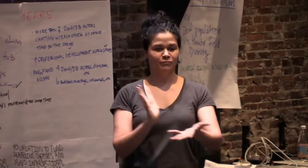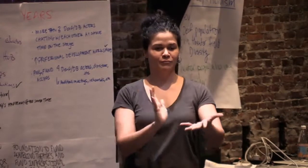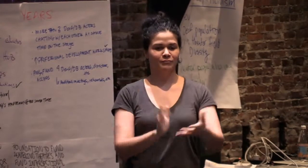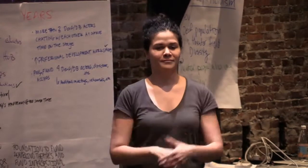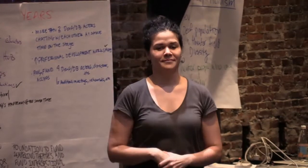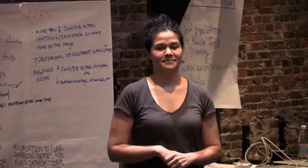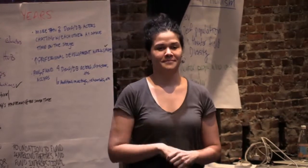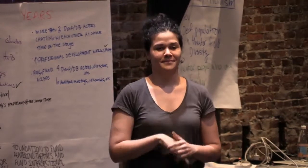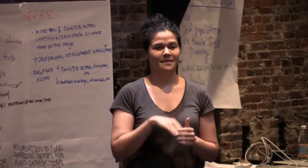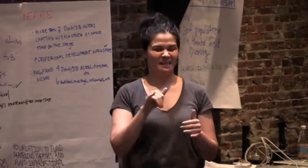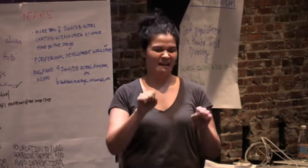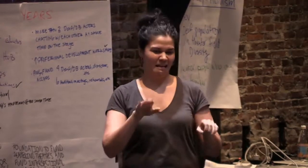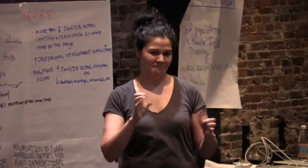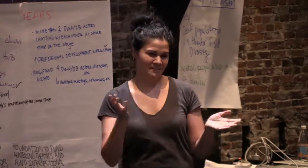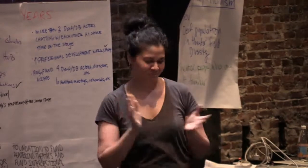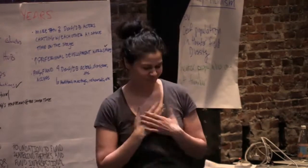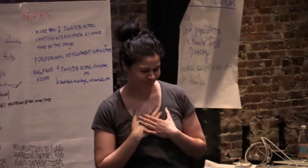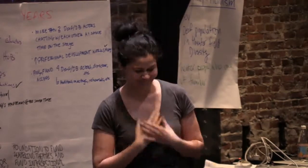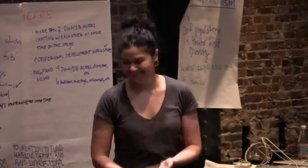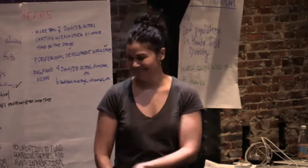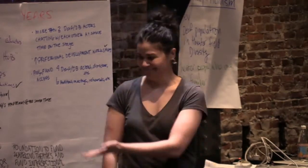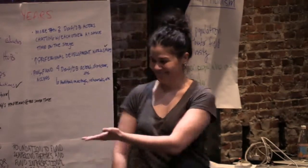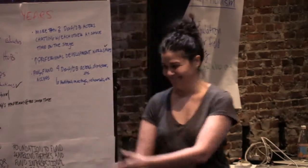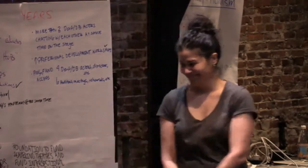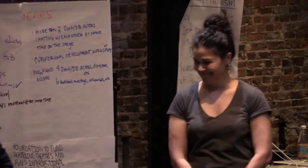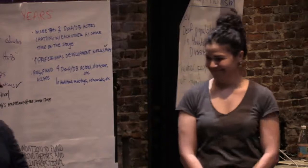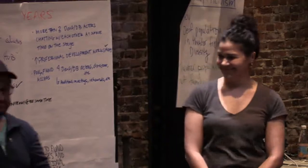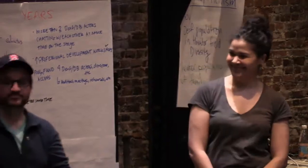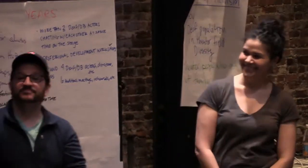to be that liaison, that's my commitment.